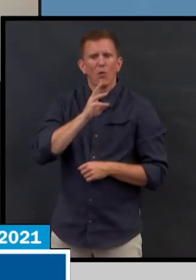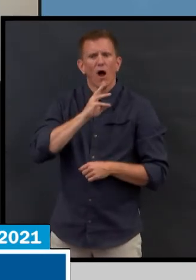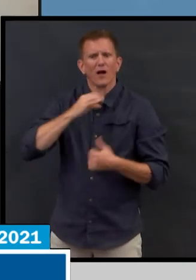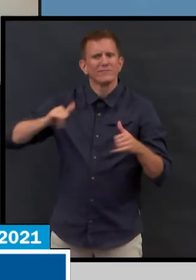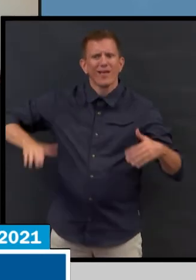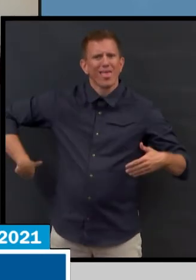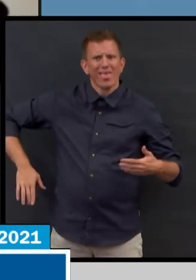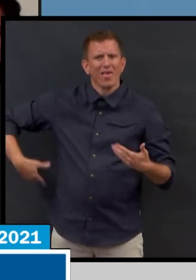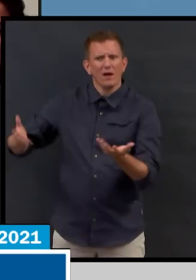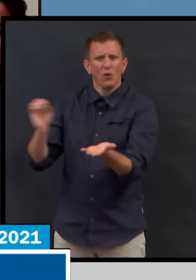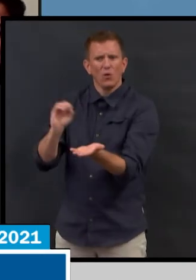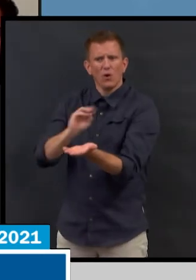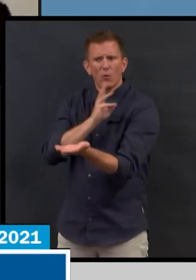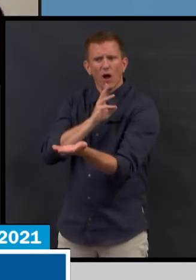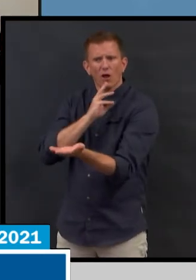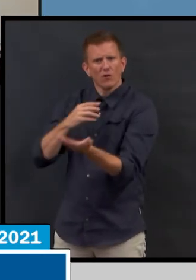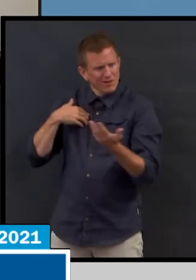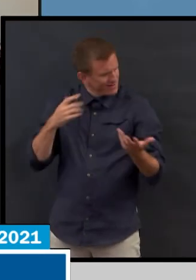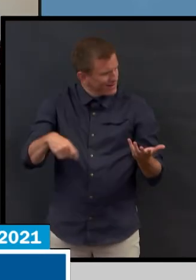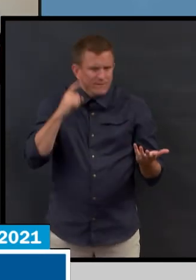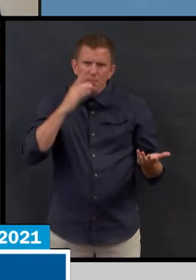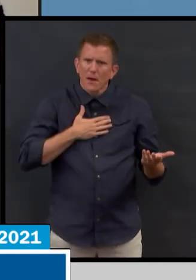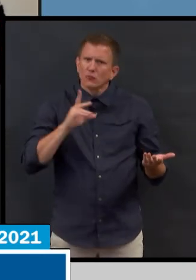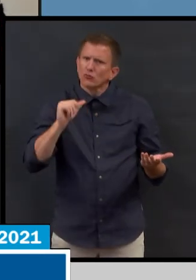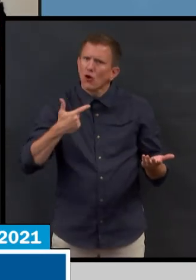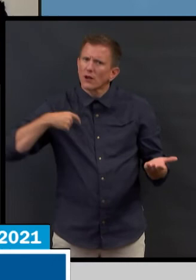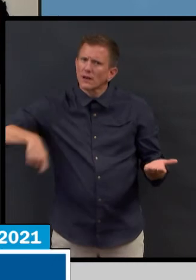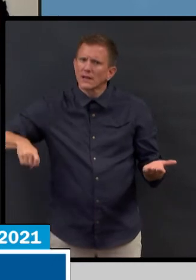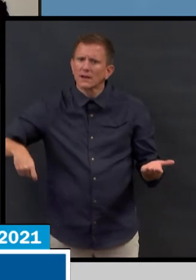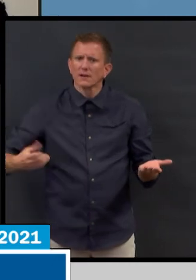well i'll take note of that myself and pass that along to the right folks so that's turned on